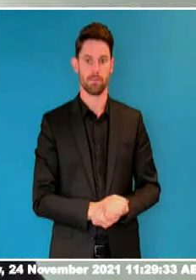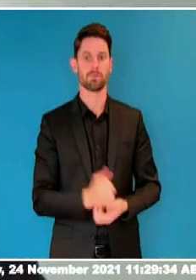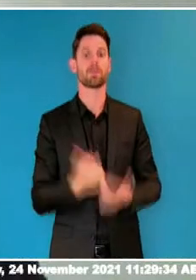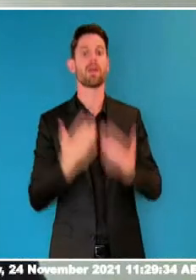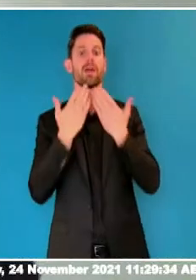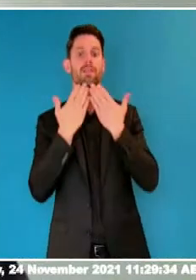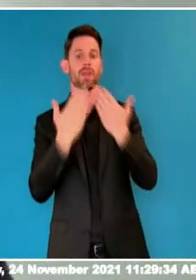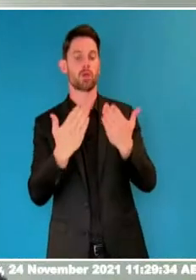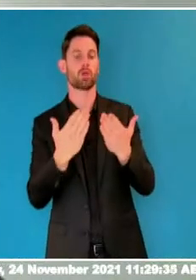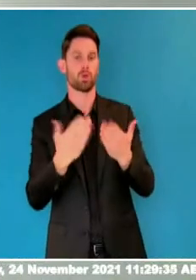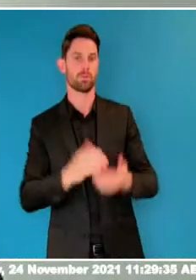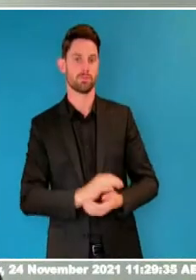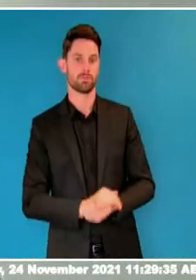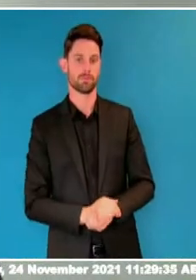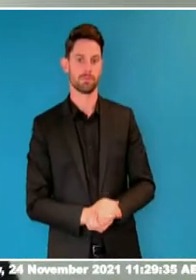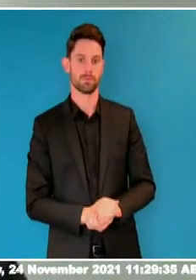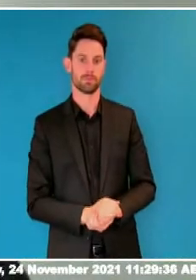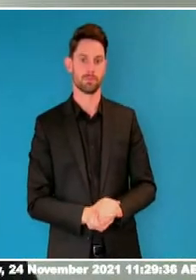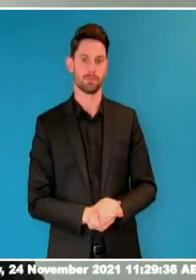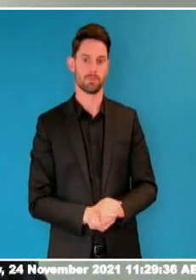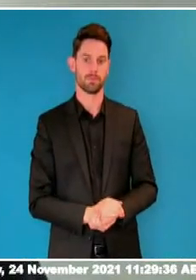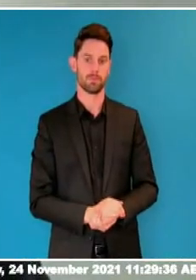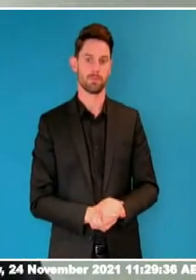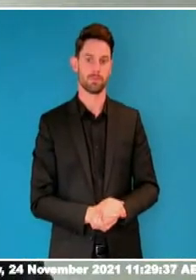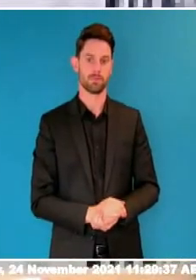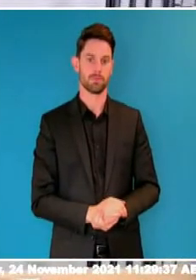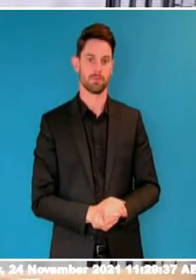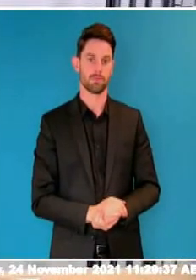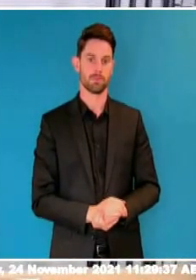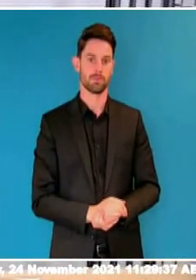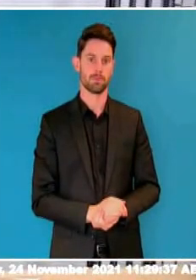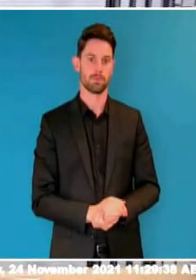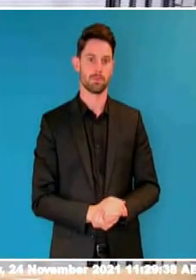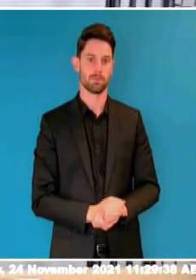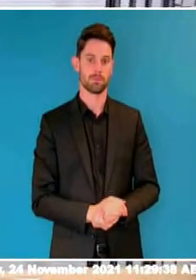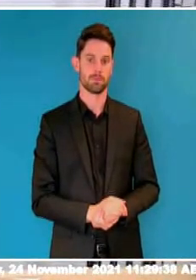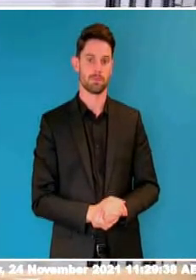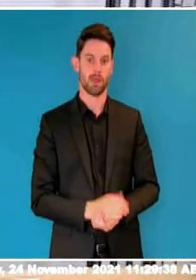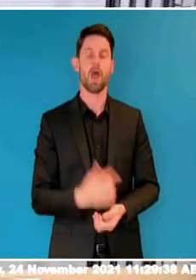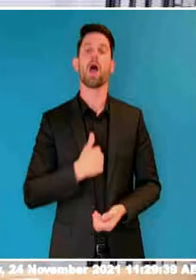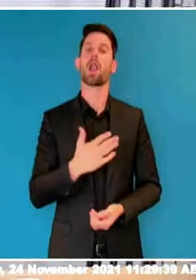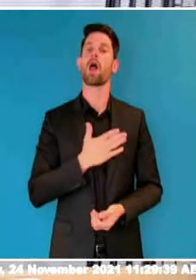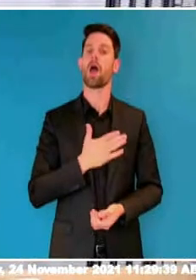Thank you, Chair. CHAIR: Thank you, Mr Carr. I love non leading questions to clarify.